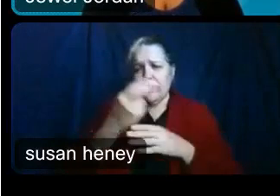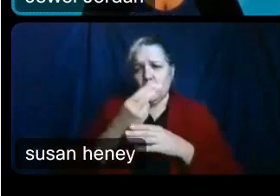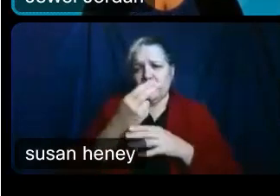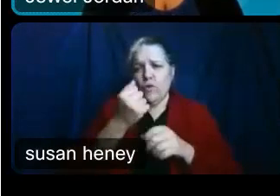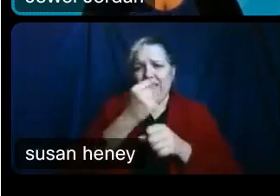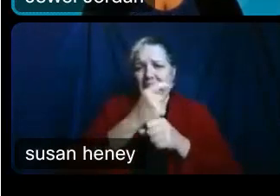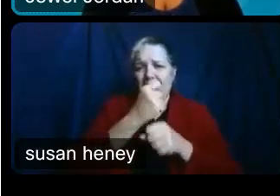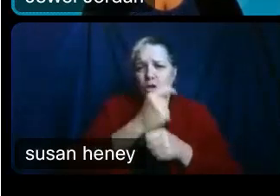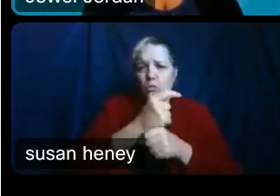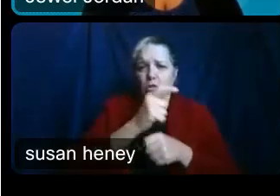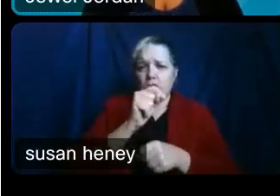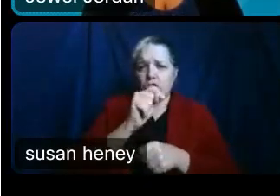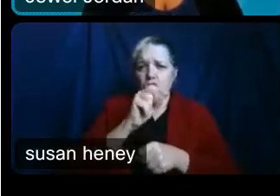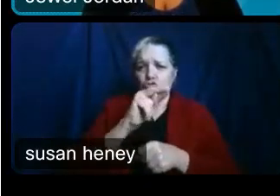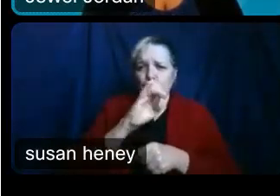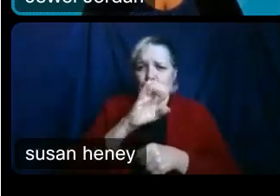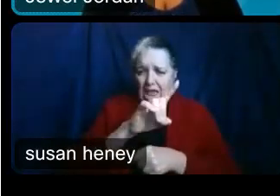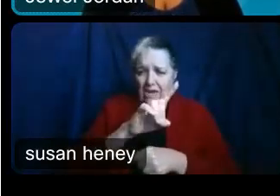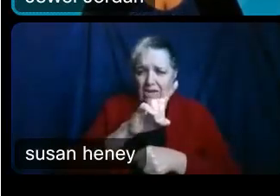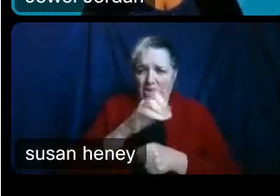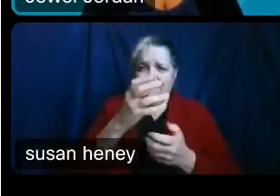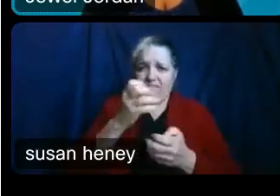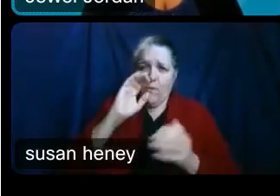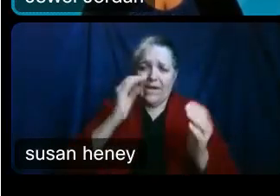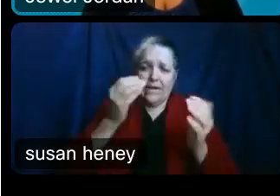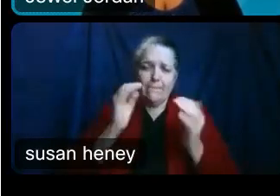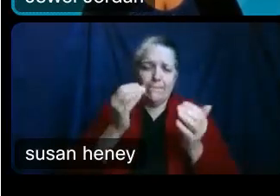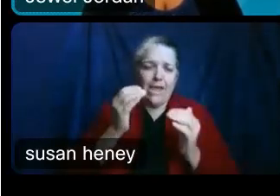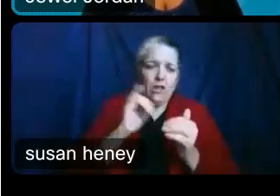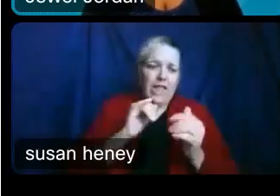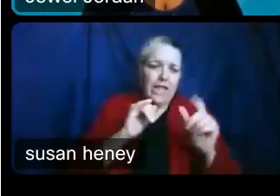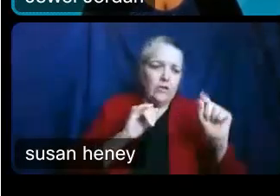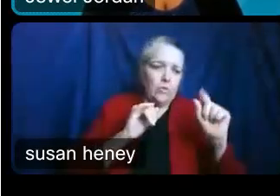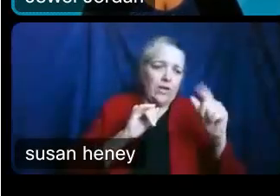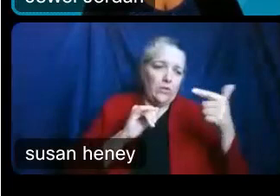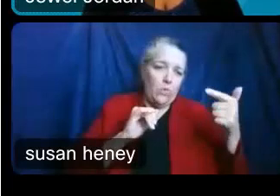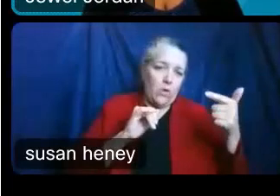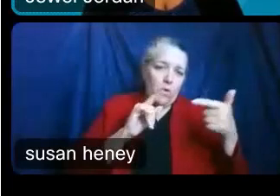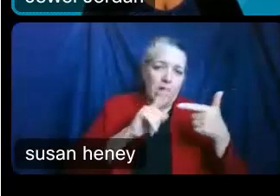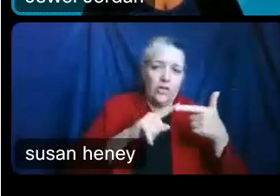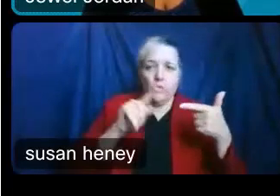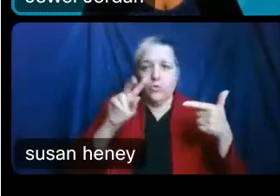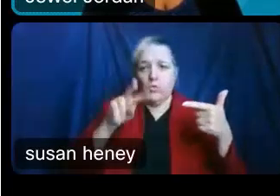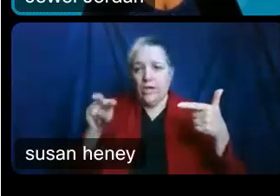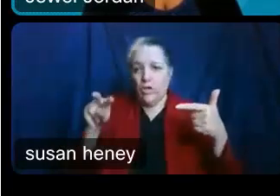if I wanted to compare an estimate from let's say, 2021 to 2022. What are the advantages